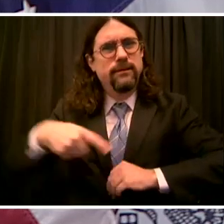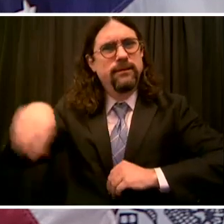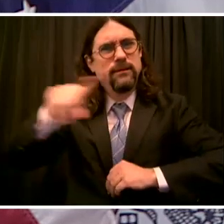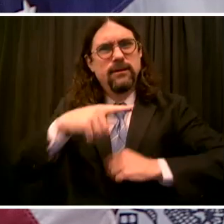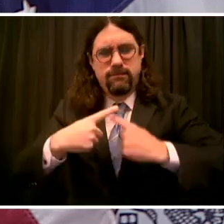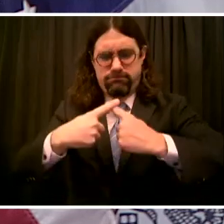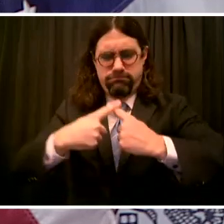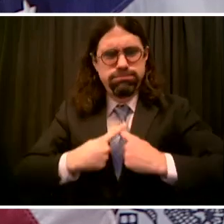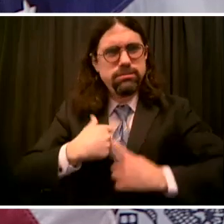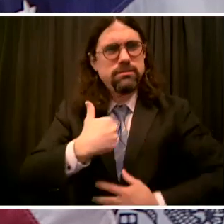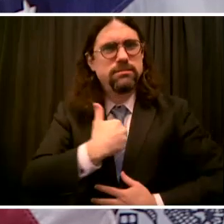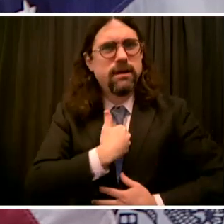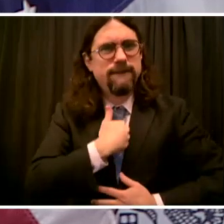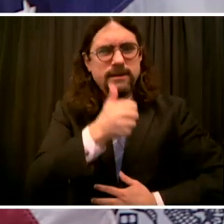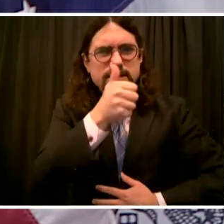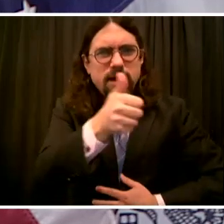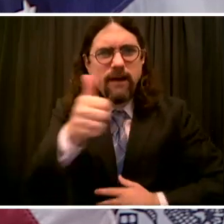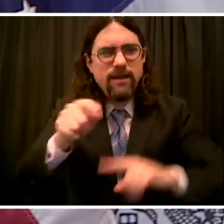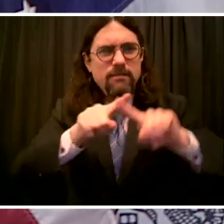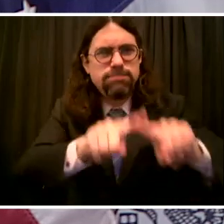ON MTATE WRHA T ELSE IS HAPPENING AROUND US,